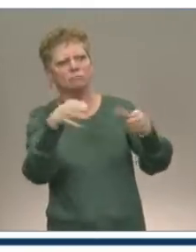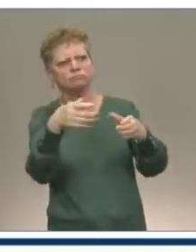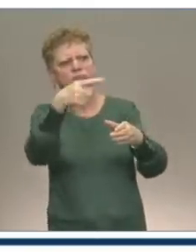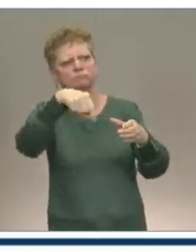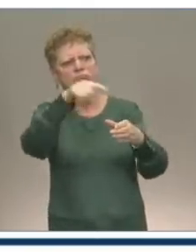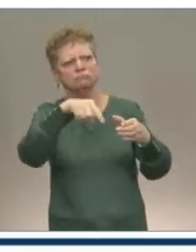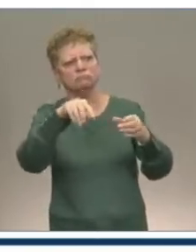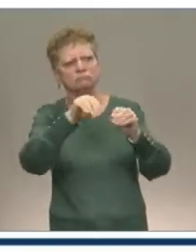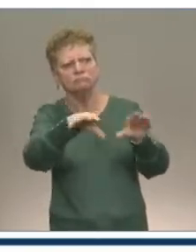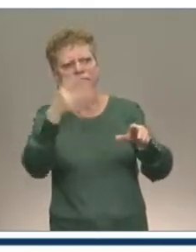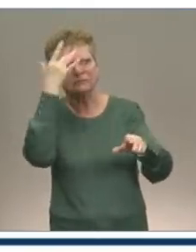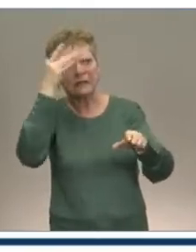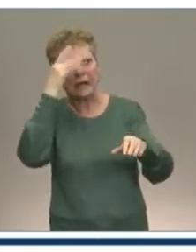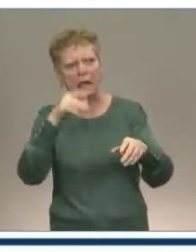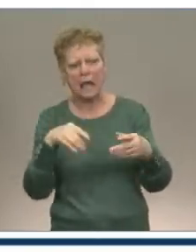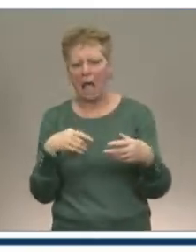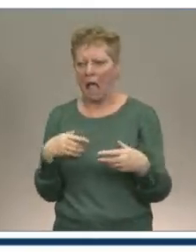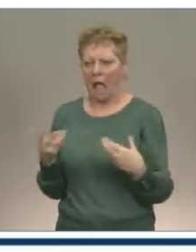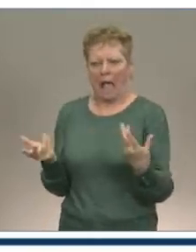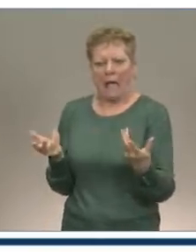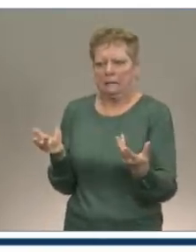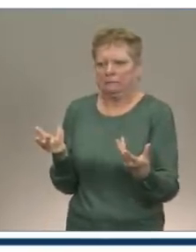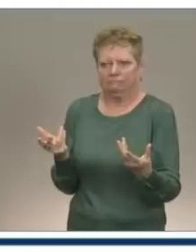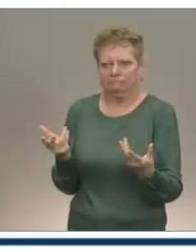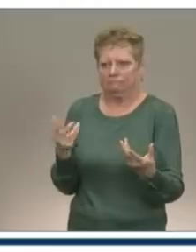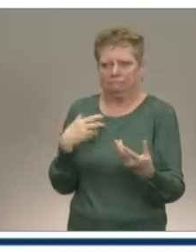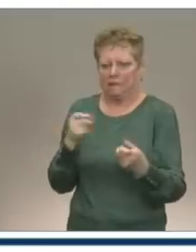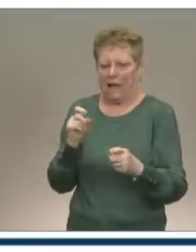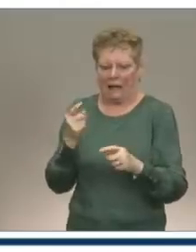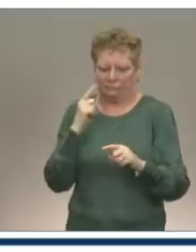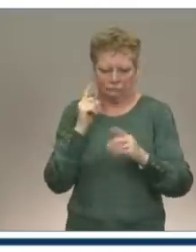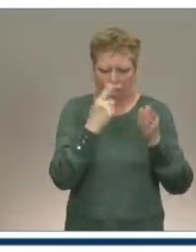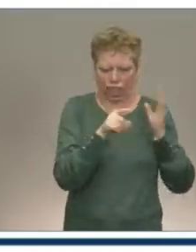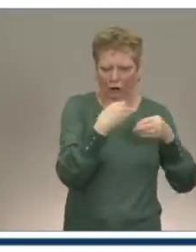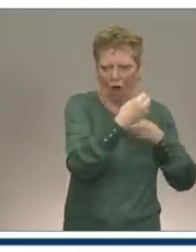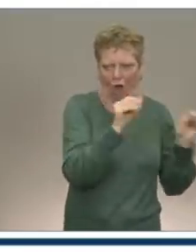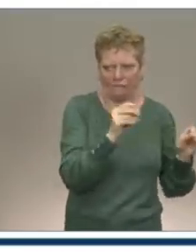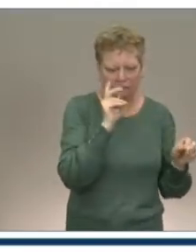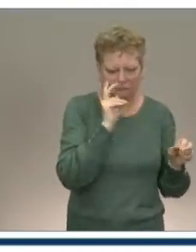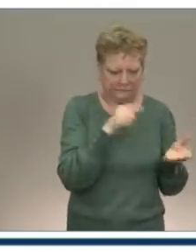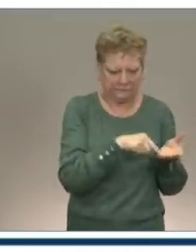my i might i have i have to go back to the office after this and get an update from uh